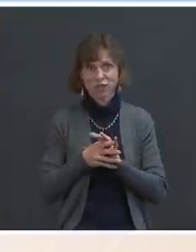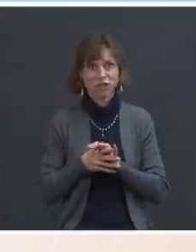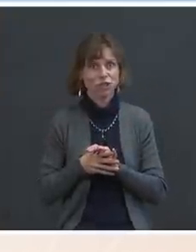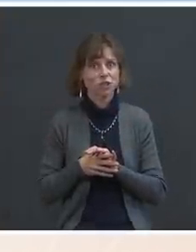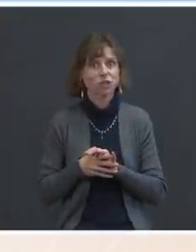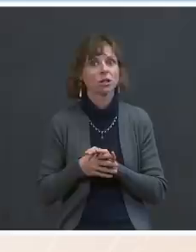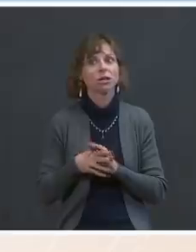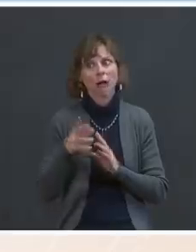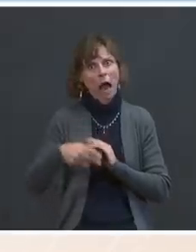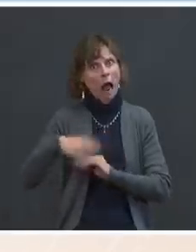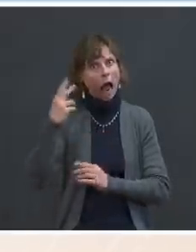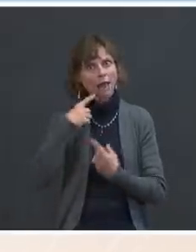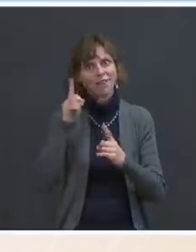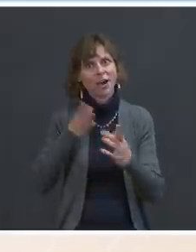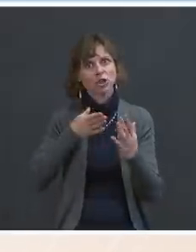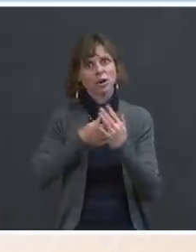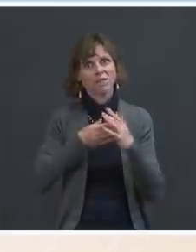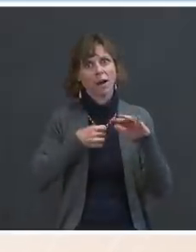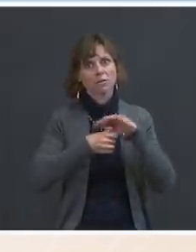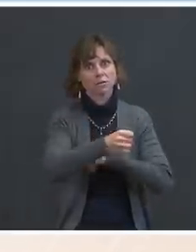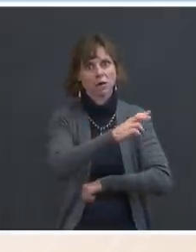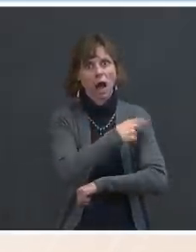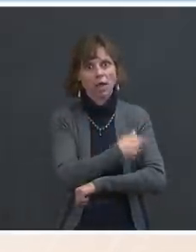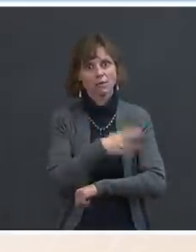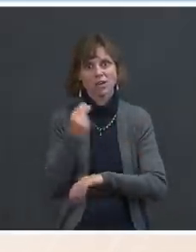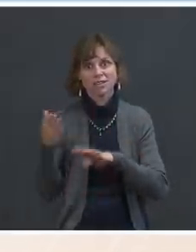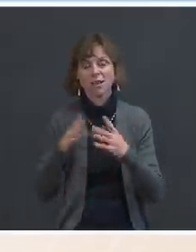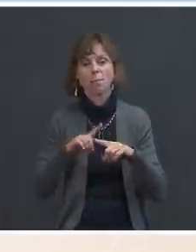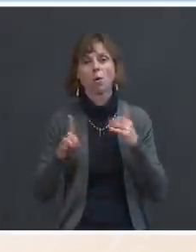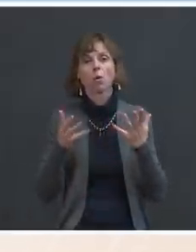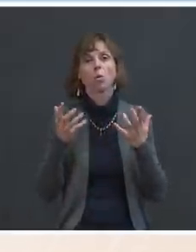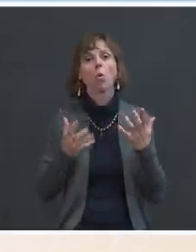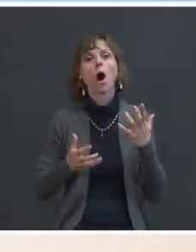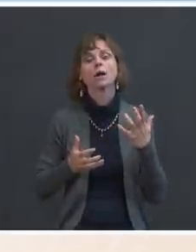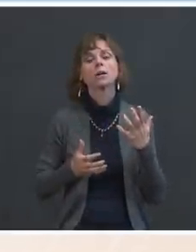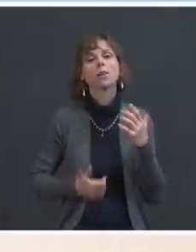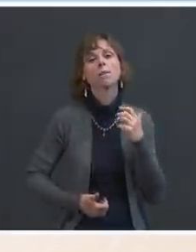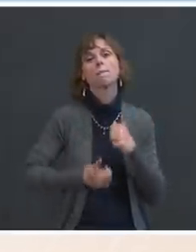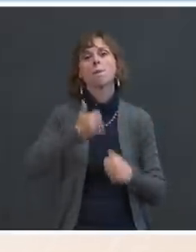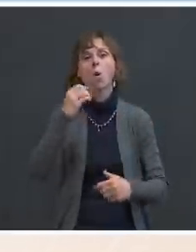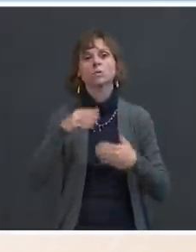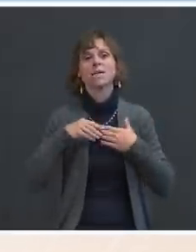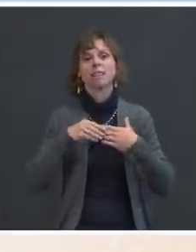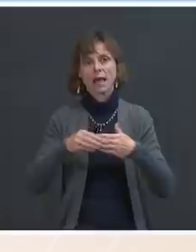But we're really looking for maximum flexibility here, as we are still considering a couple of those cri- --